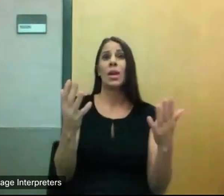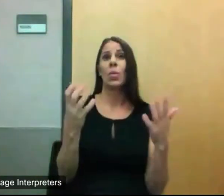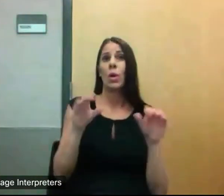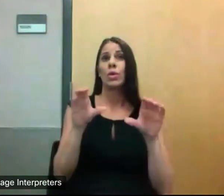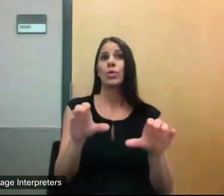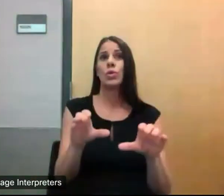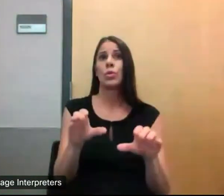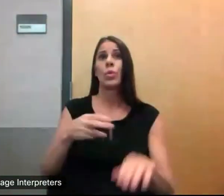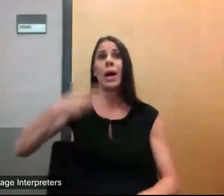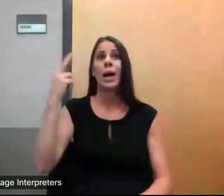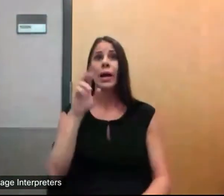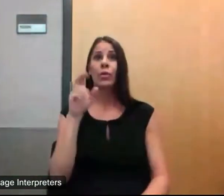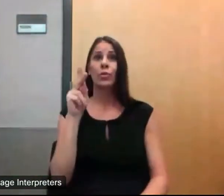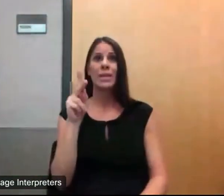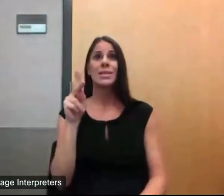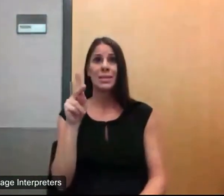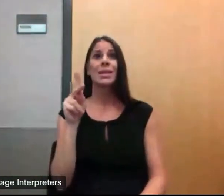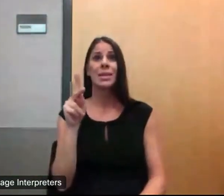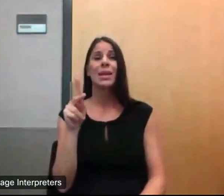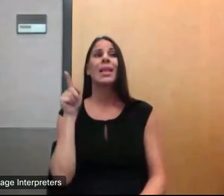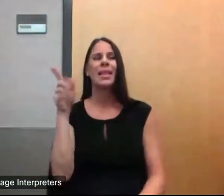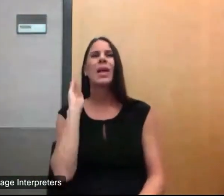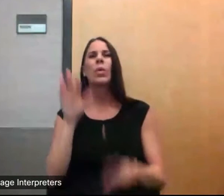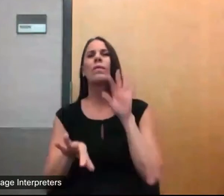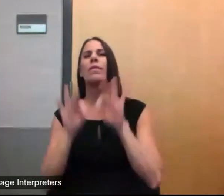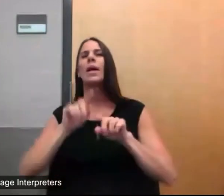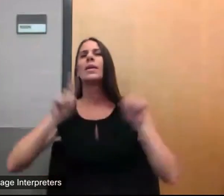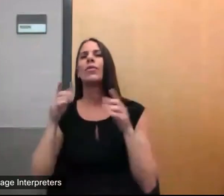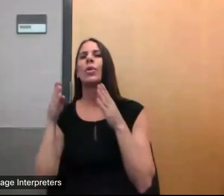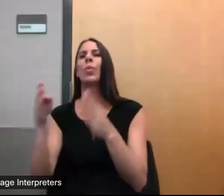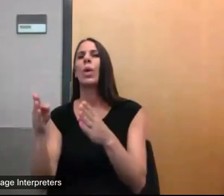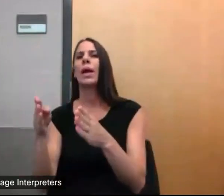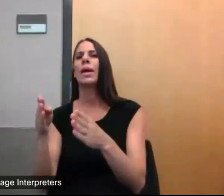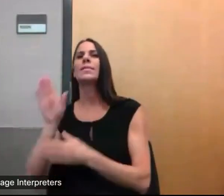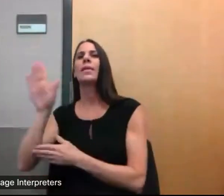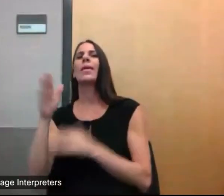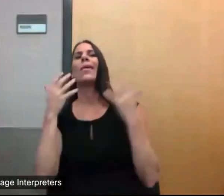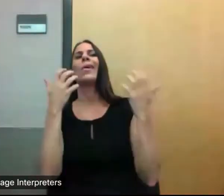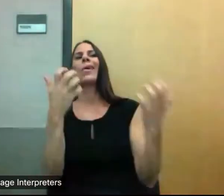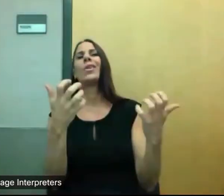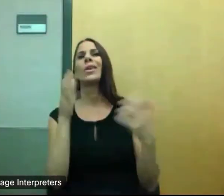for the people on campus who do the work, they'll find other ways in that their audience is going to find acceptable. And so I think that's another part of doing that.